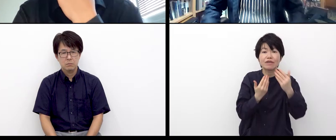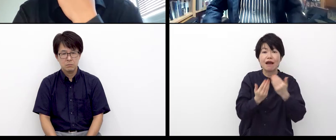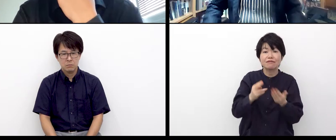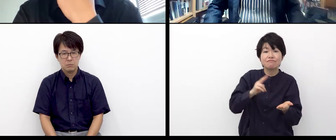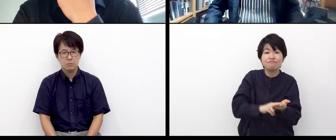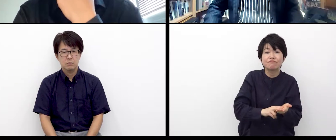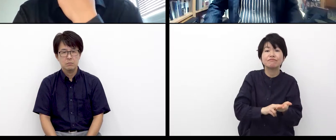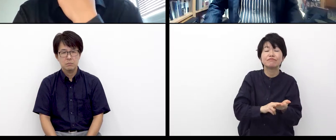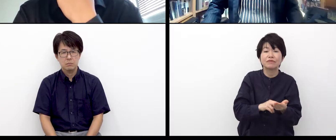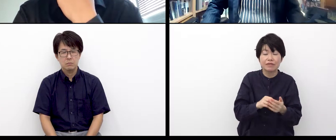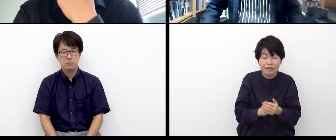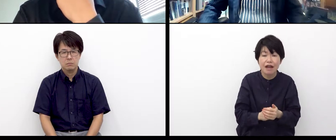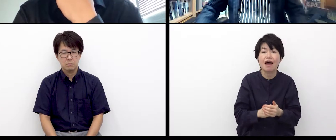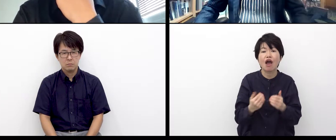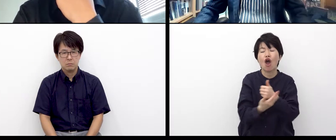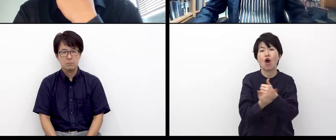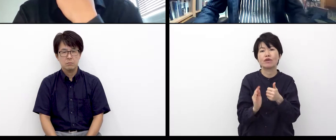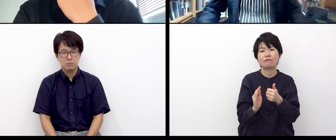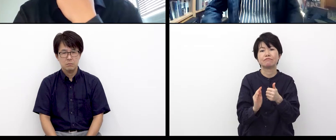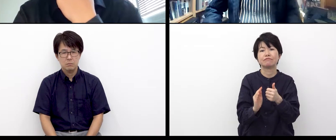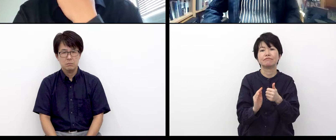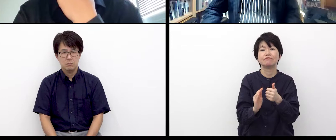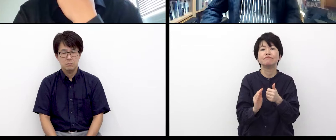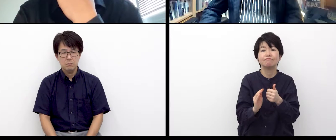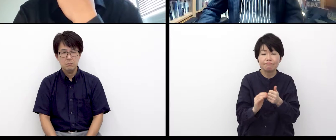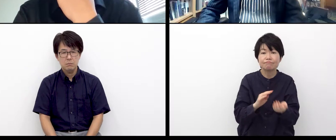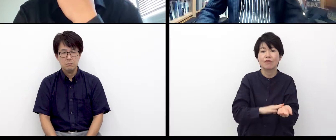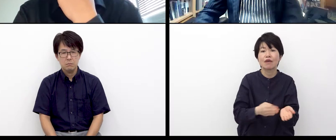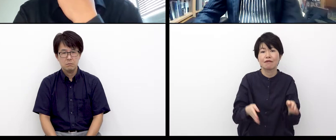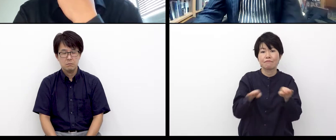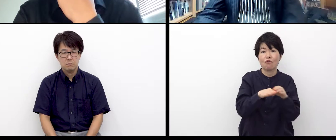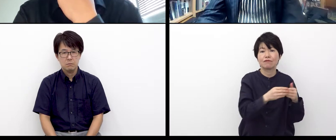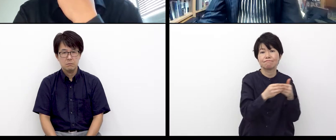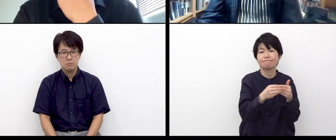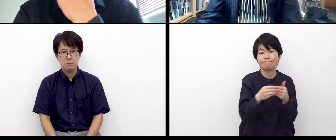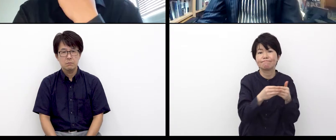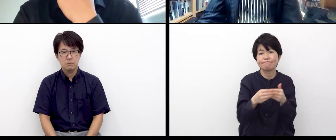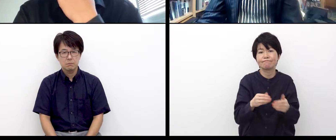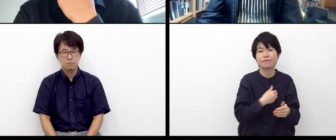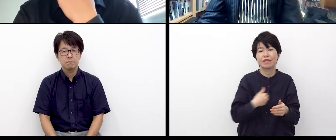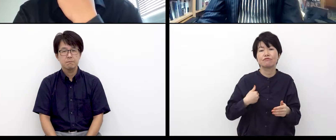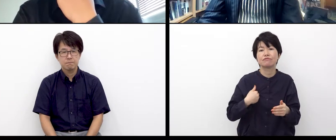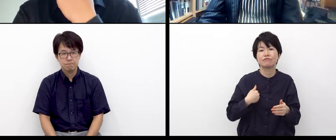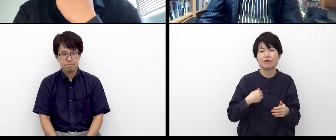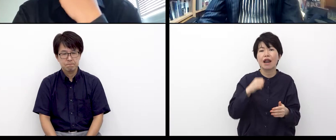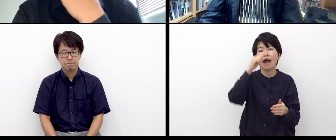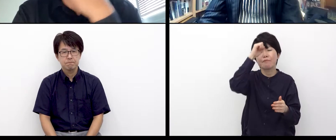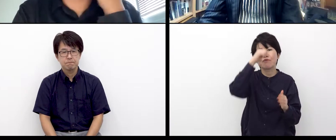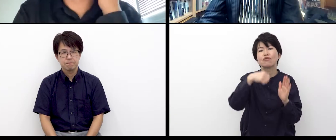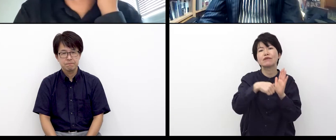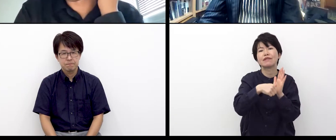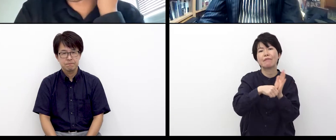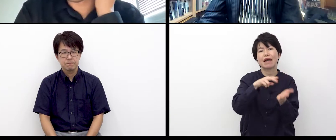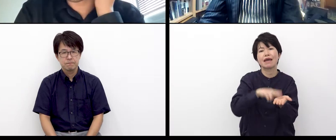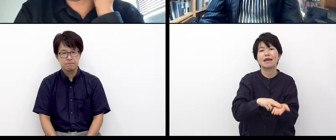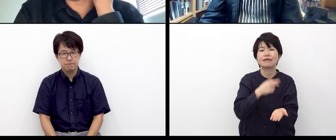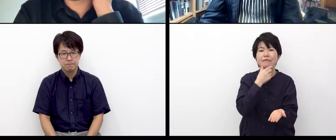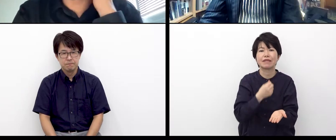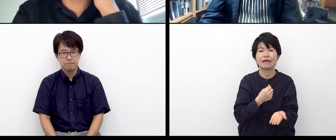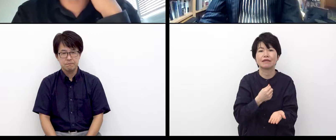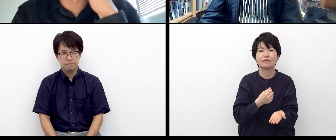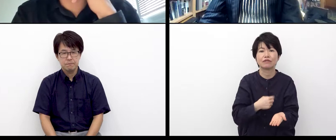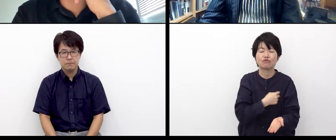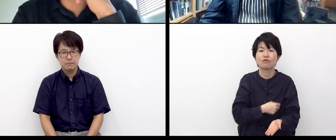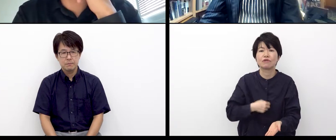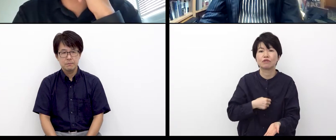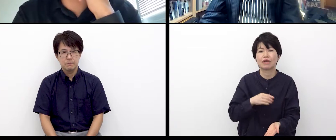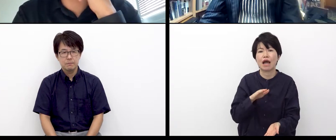So, there was a movement to make it a disease, but it wasn’t successful.